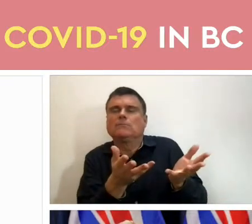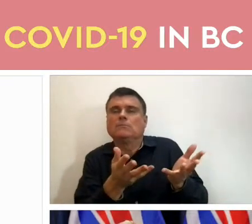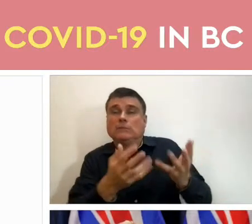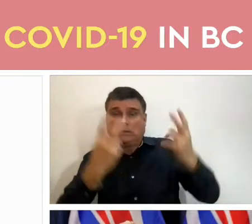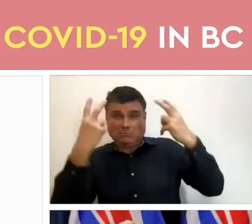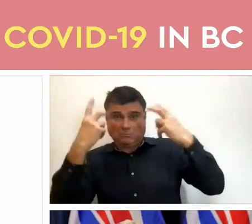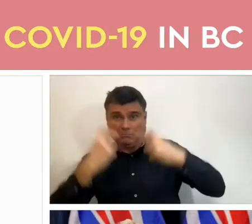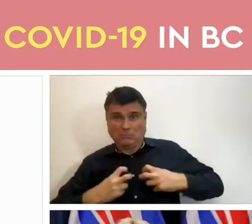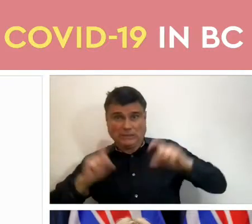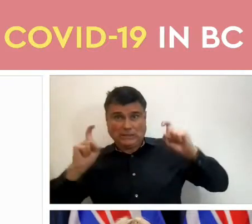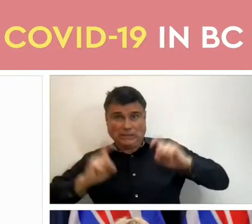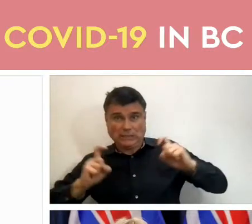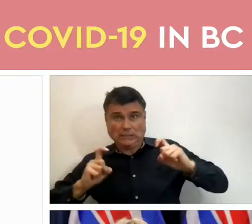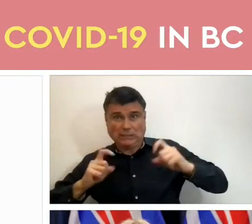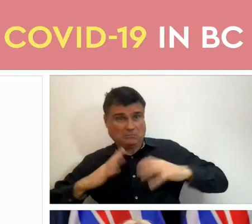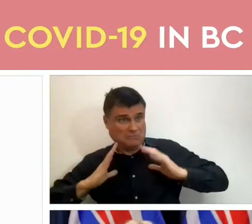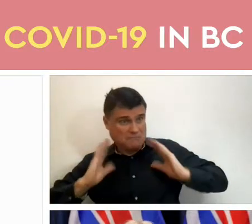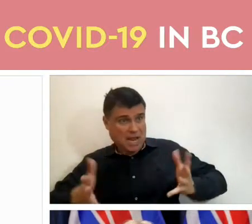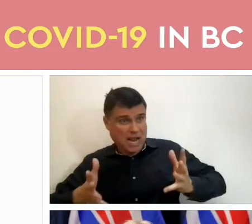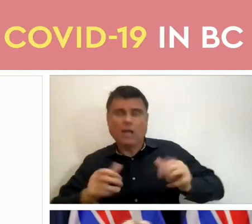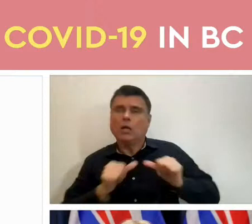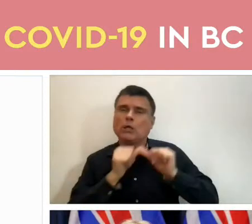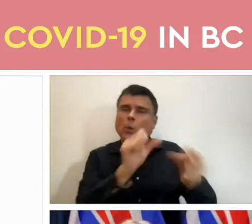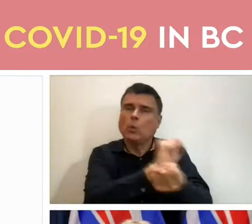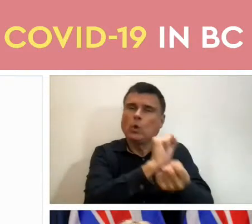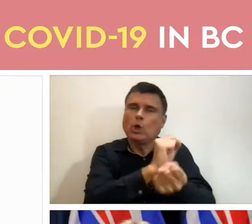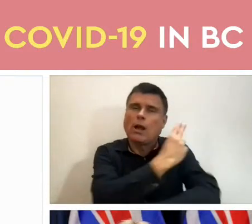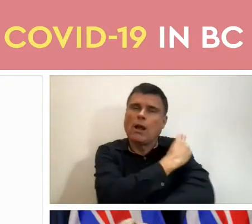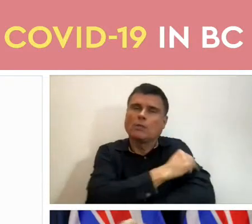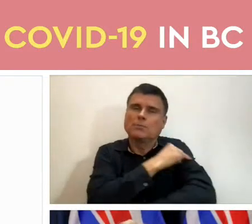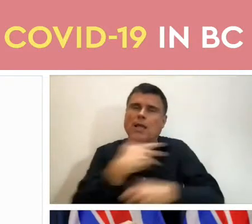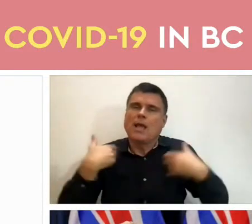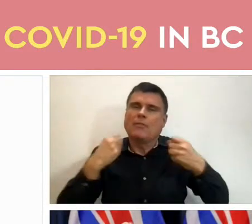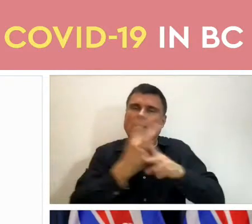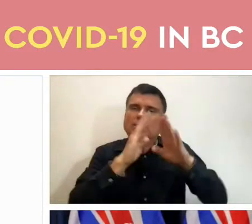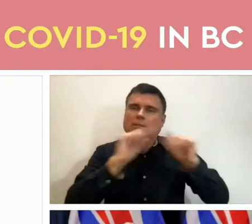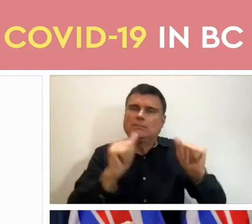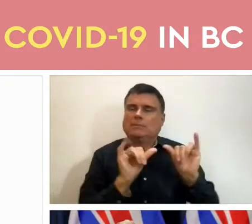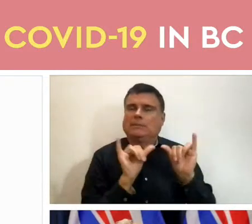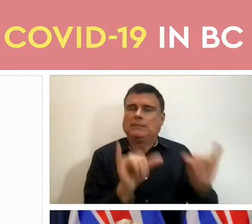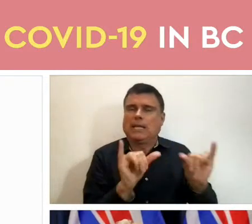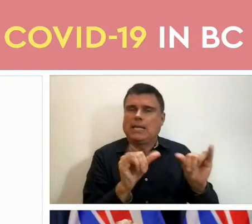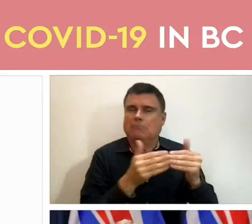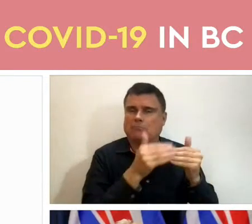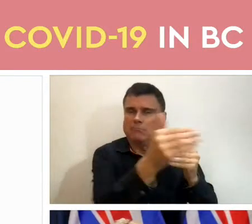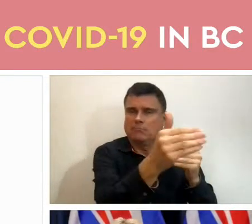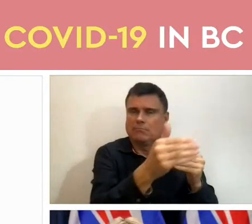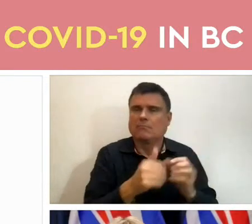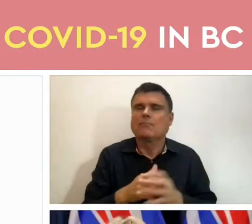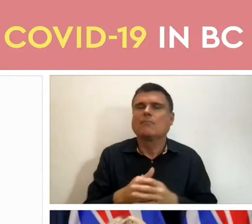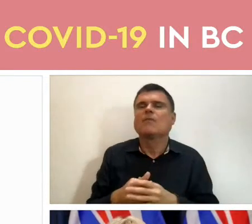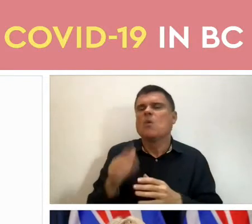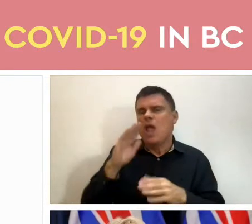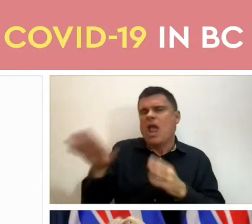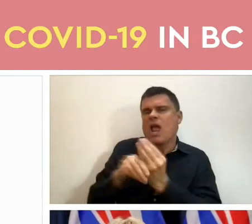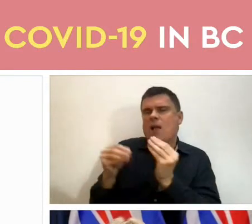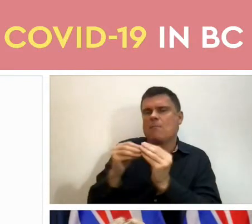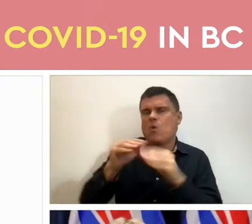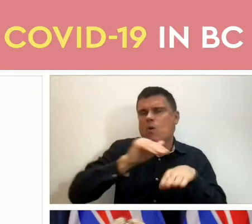exposure events. We are also deploying additional 1.2 million of the tests